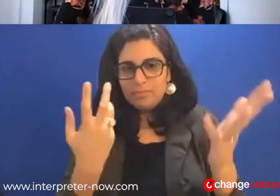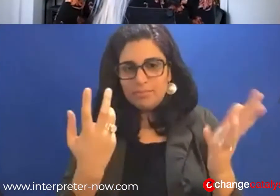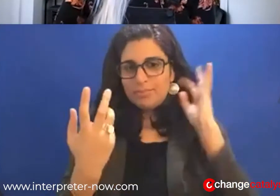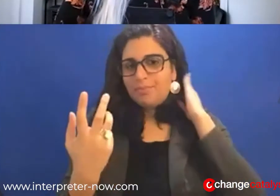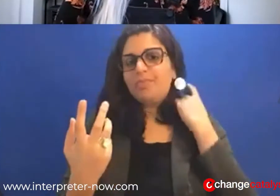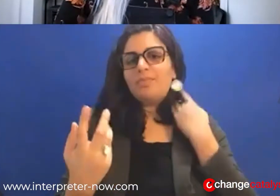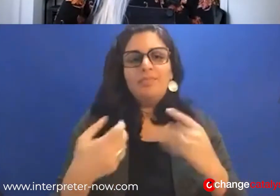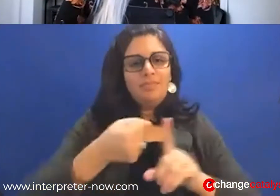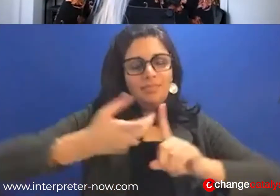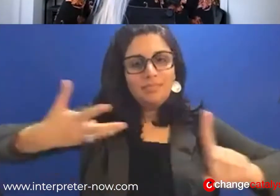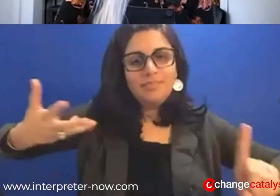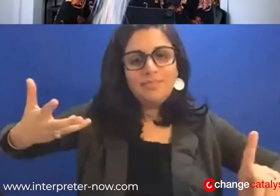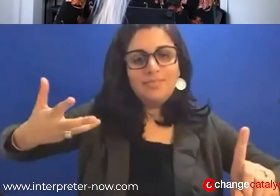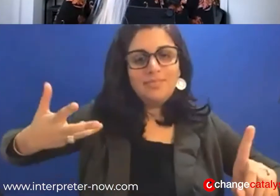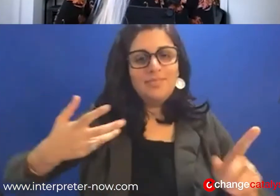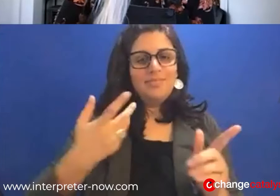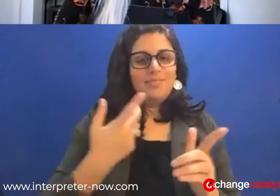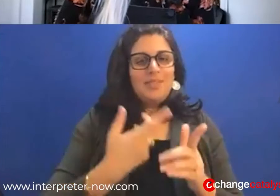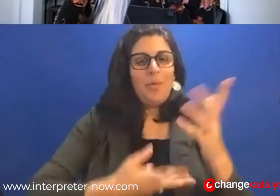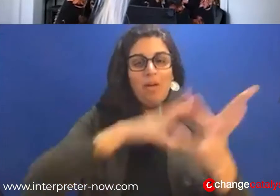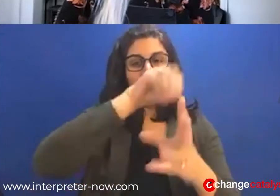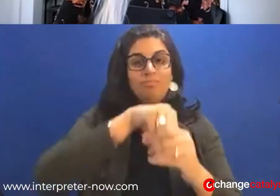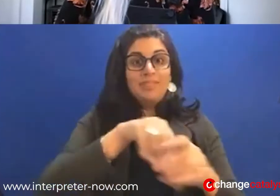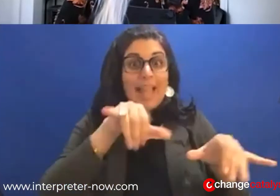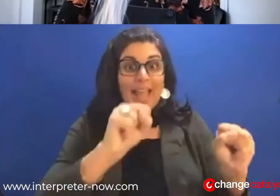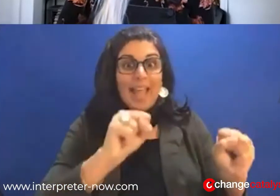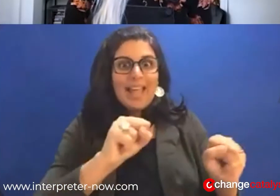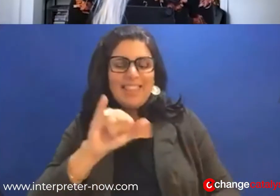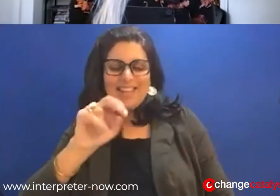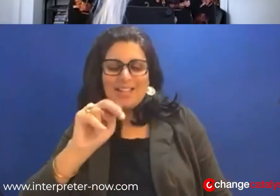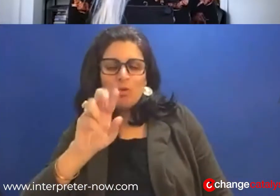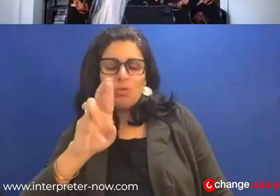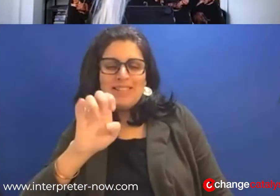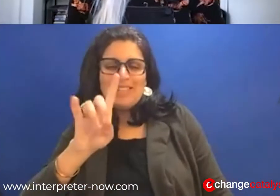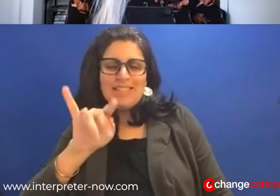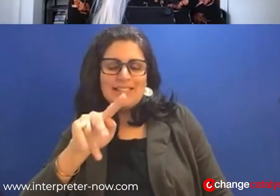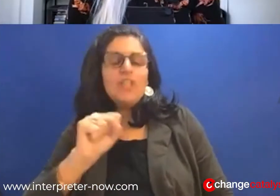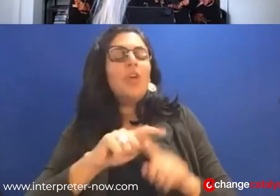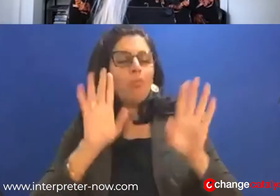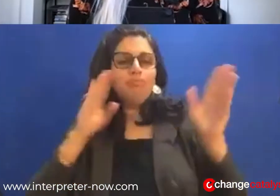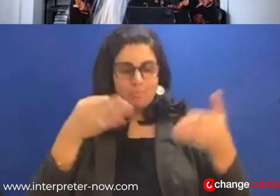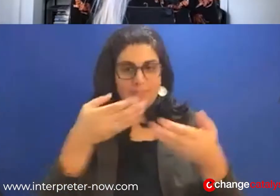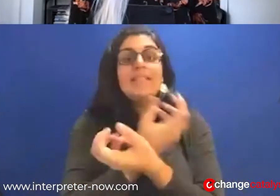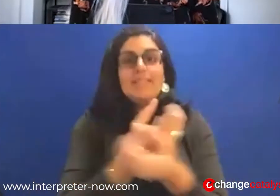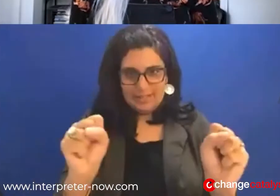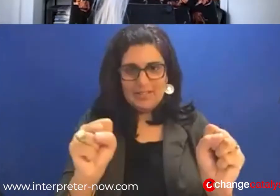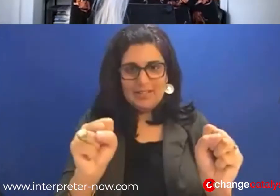I was actually going to dive into a kind of a, like, what are the ingredients part of it.